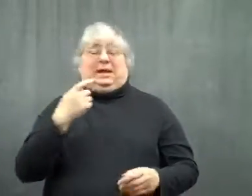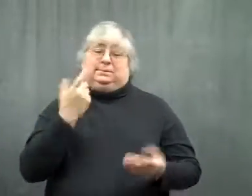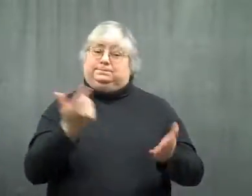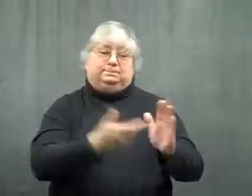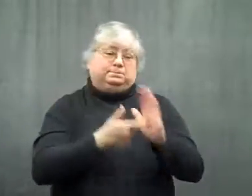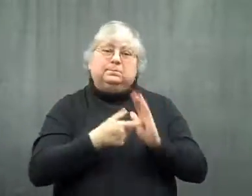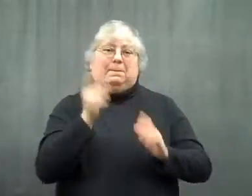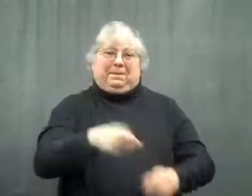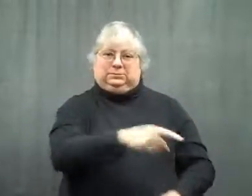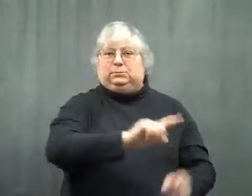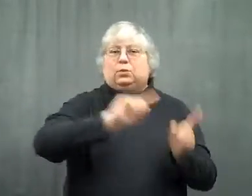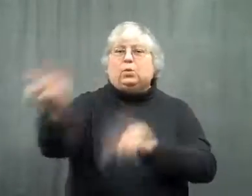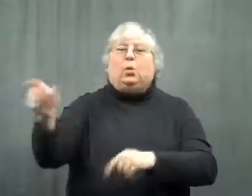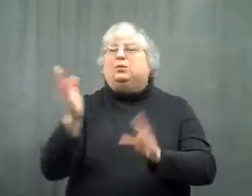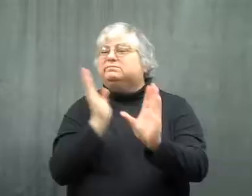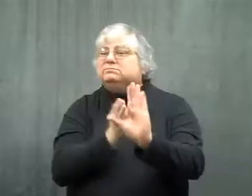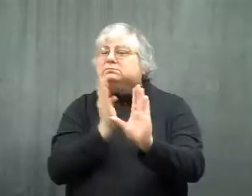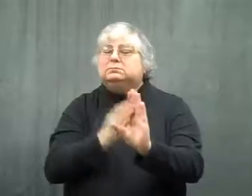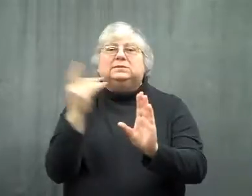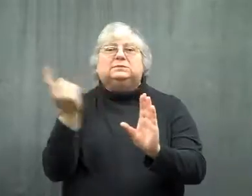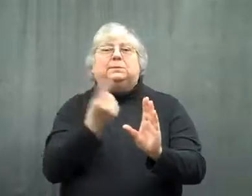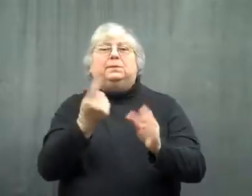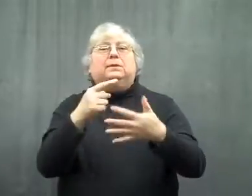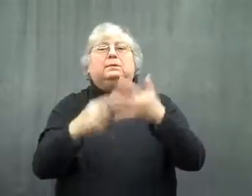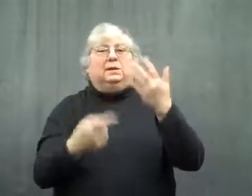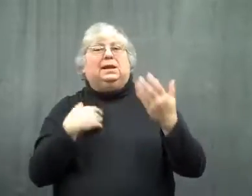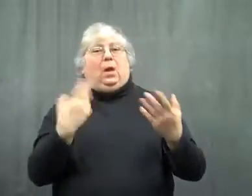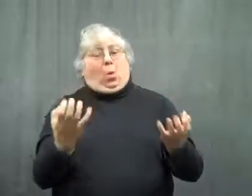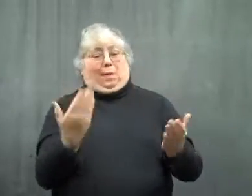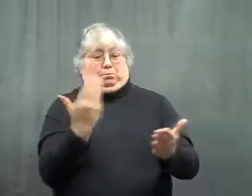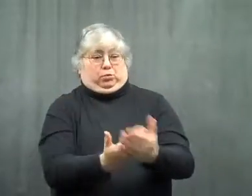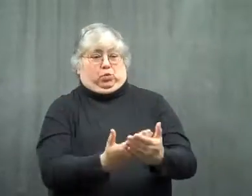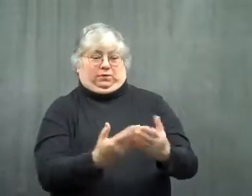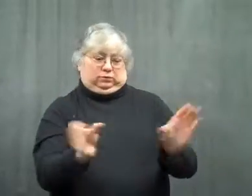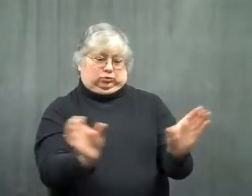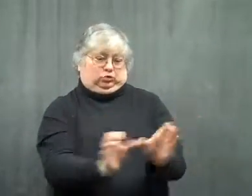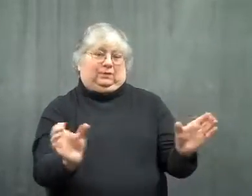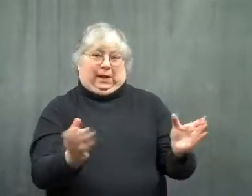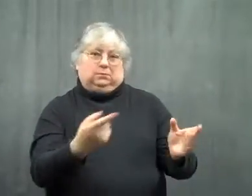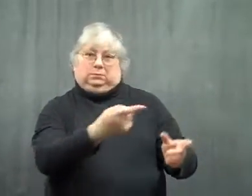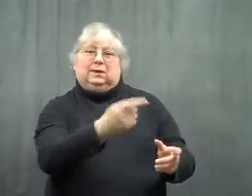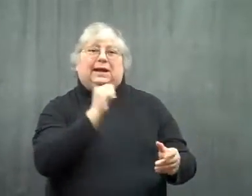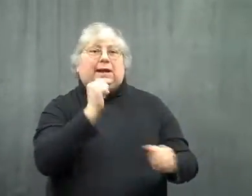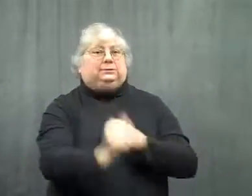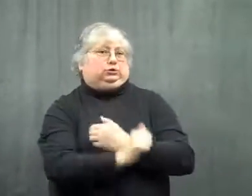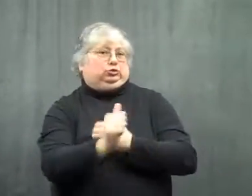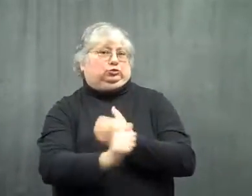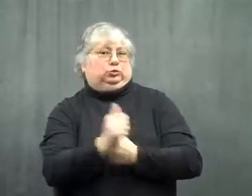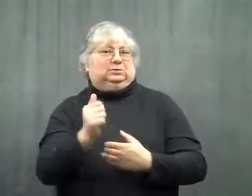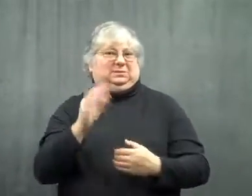They wanted him to go to a mental health professional and and get certification that he was not dangerous.